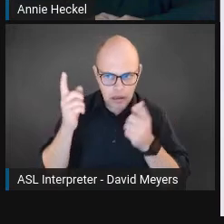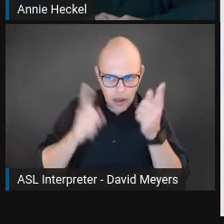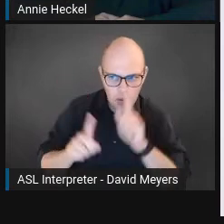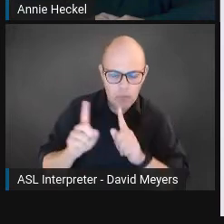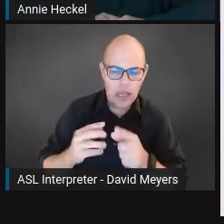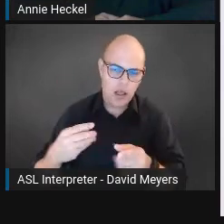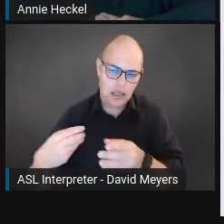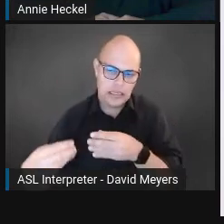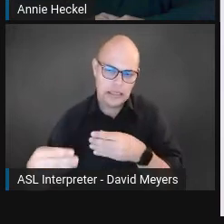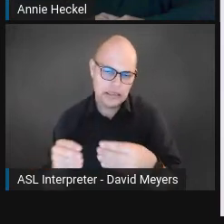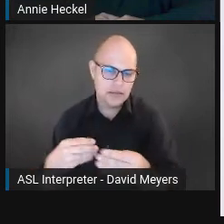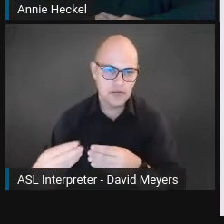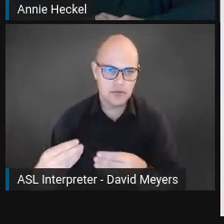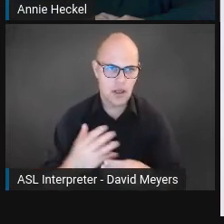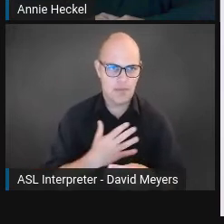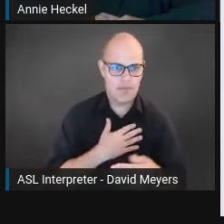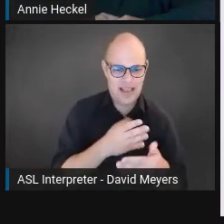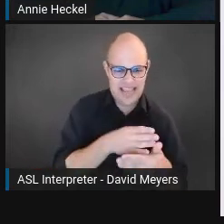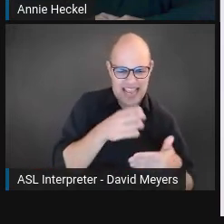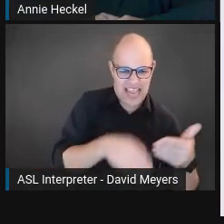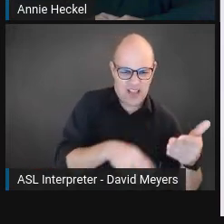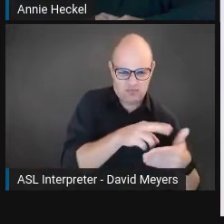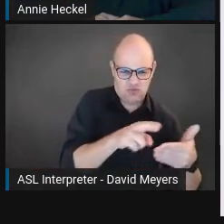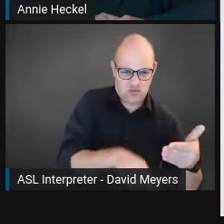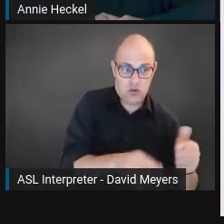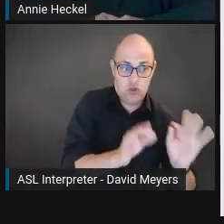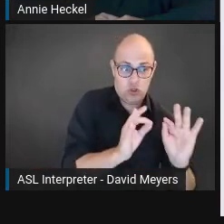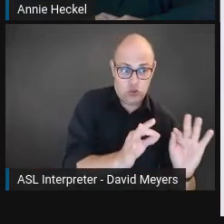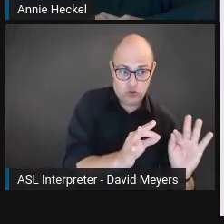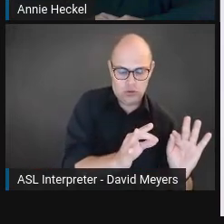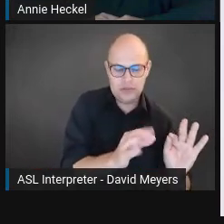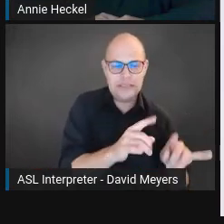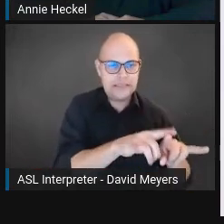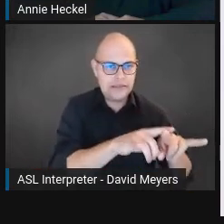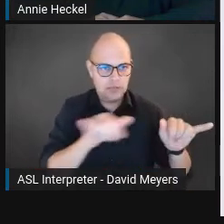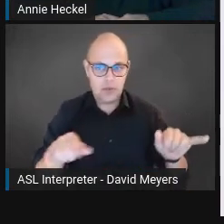that I want quality, the client have what they want.